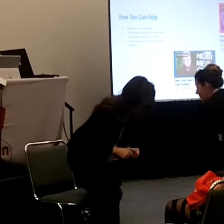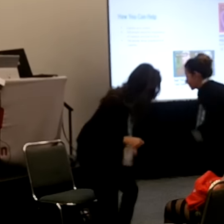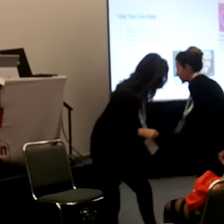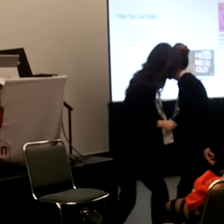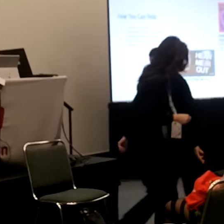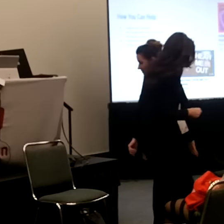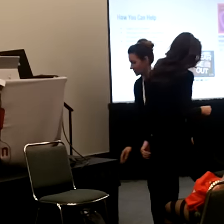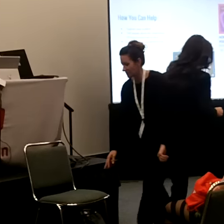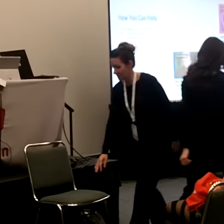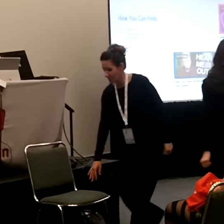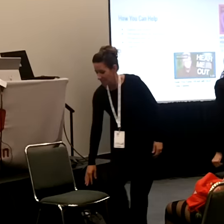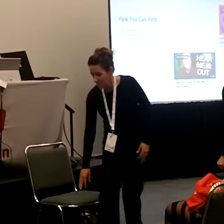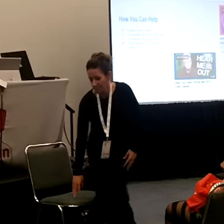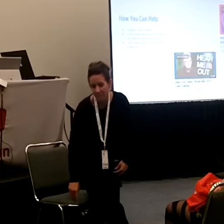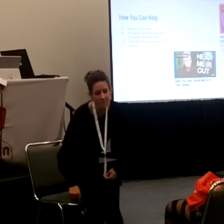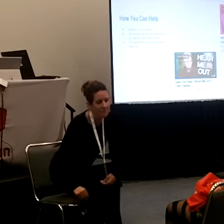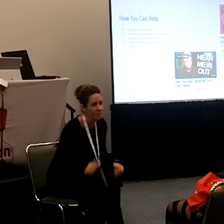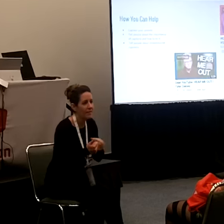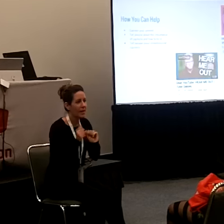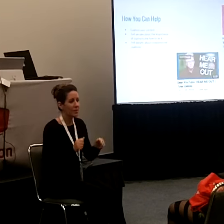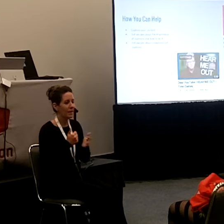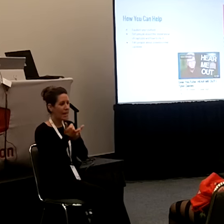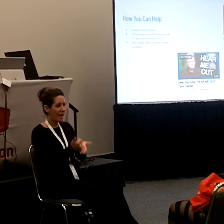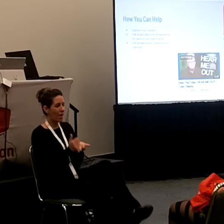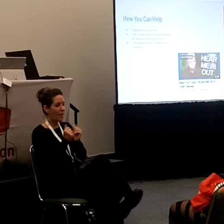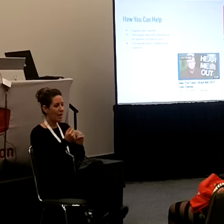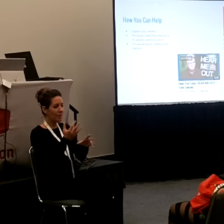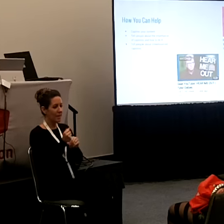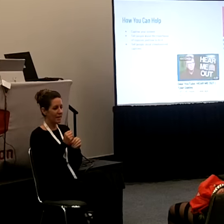"What can I do to get videos to be captioned," blah, blah, blah.